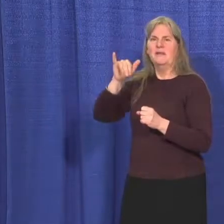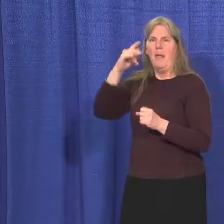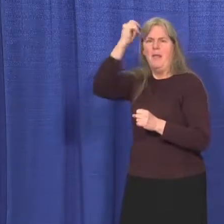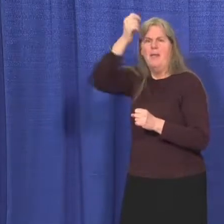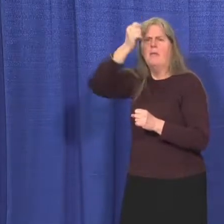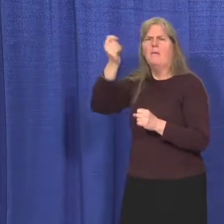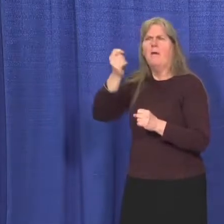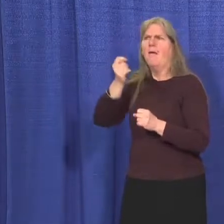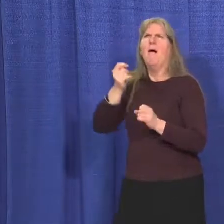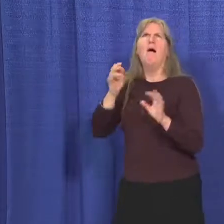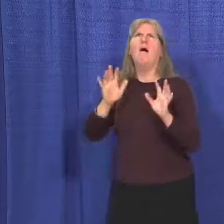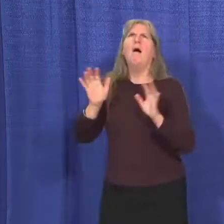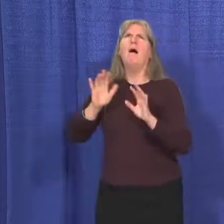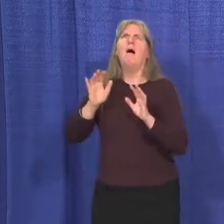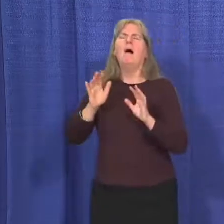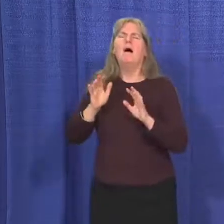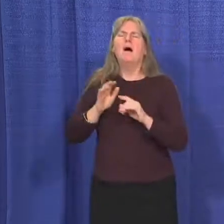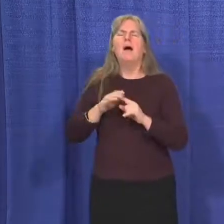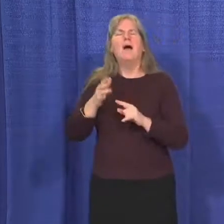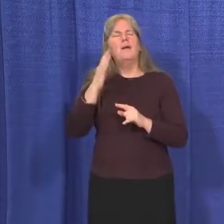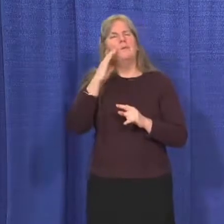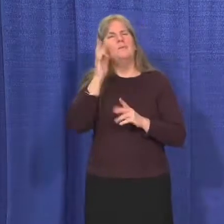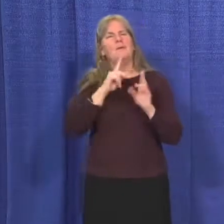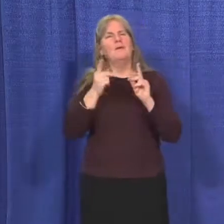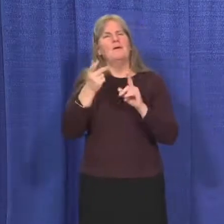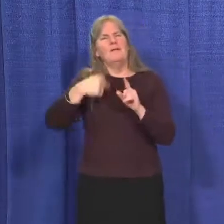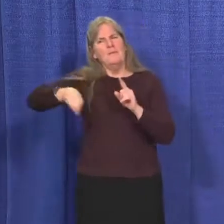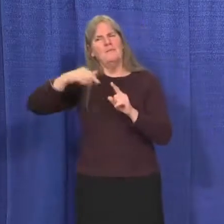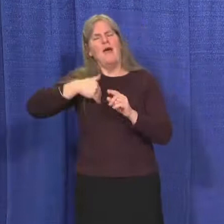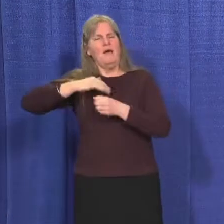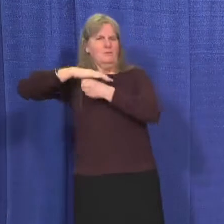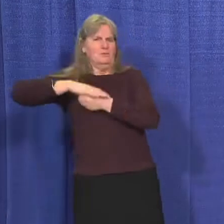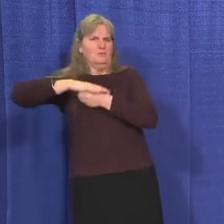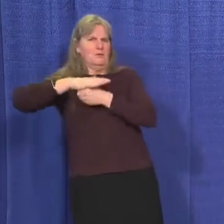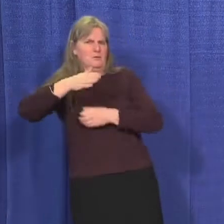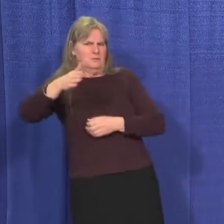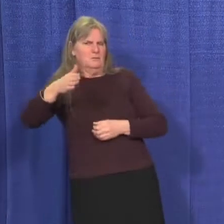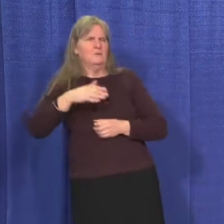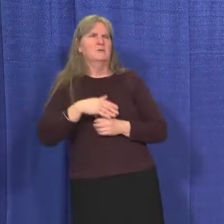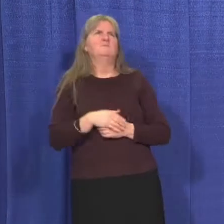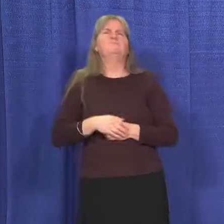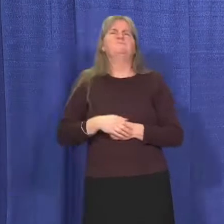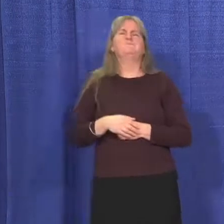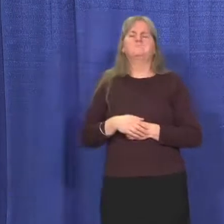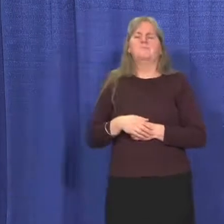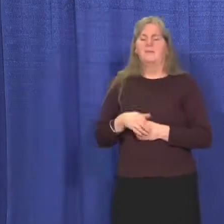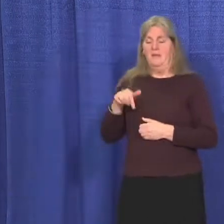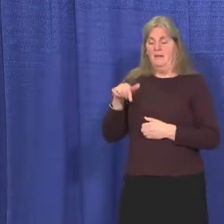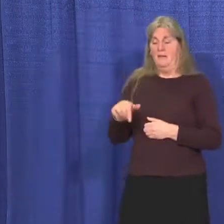I think all of these can play on people's minds, a special -- especially when they are stressed and especially when we